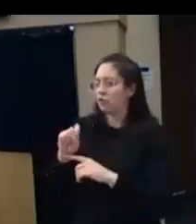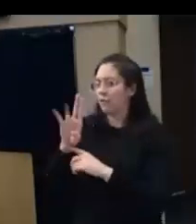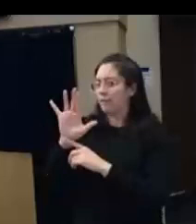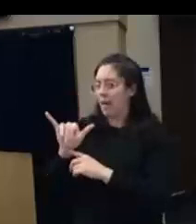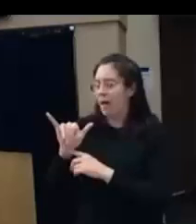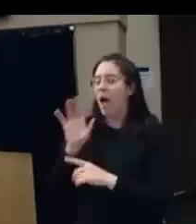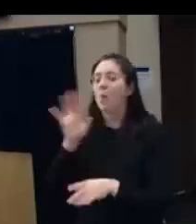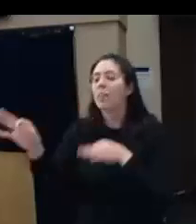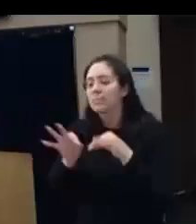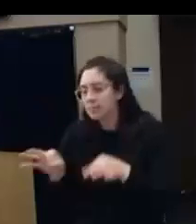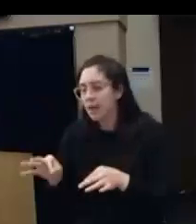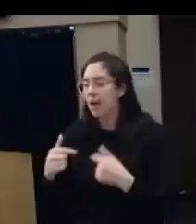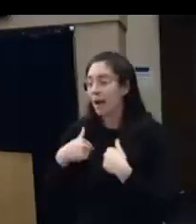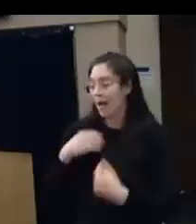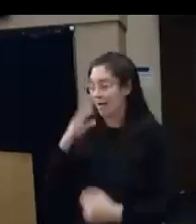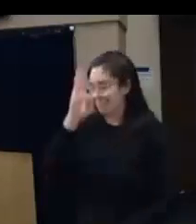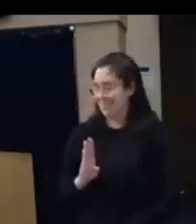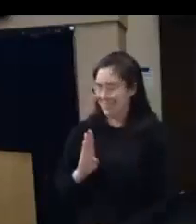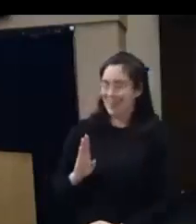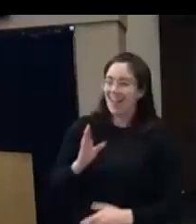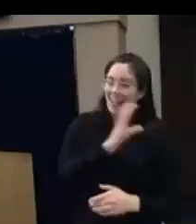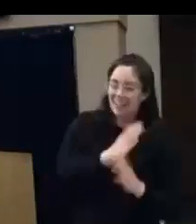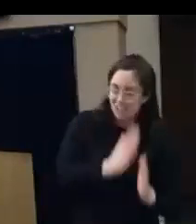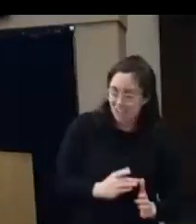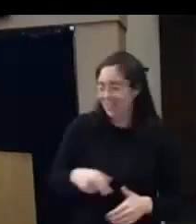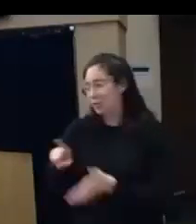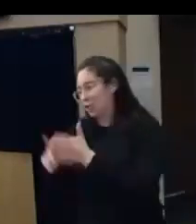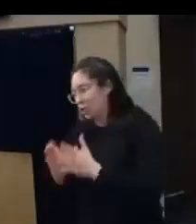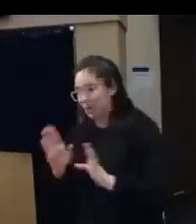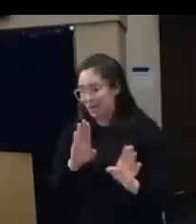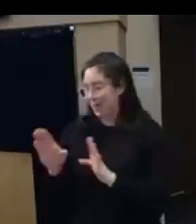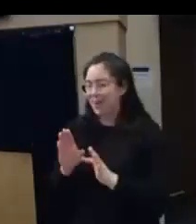I'm half clinician and half researcher and I find the items here can sometimes explain